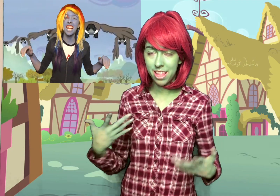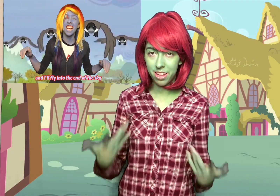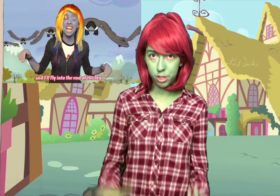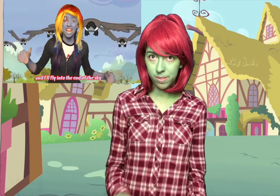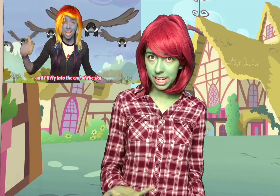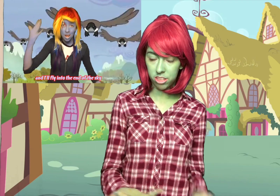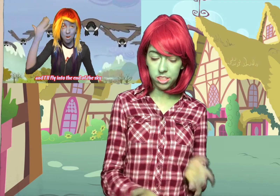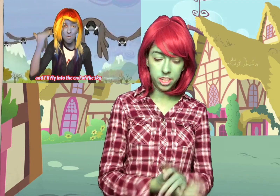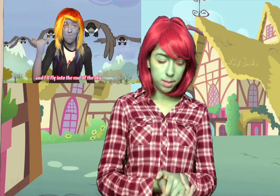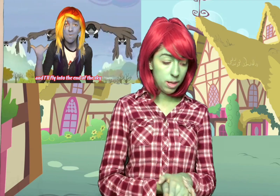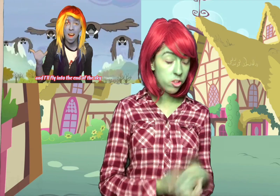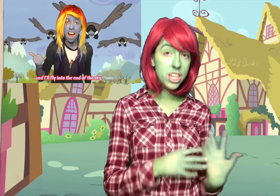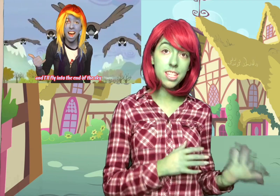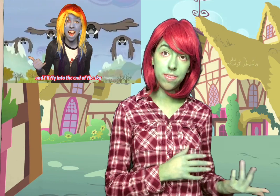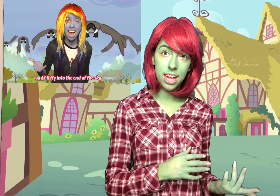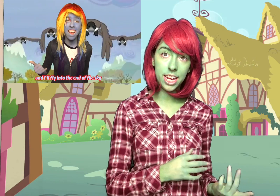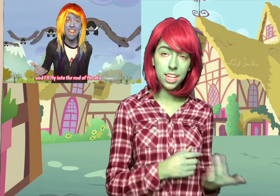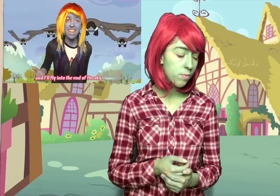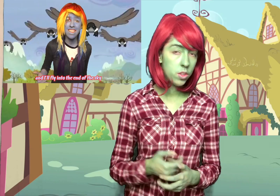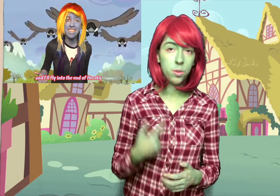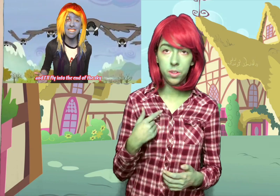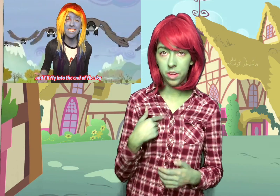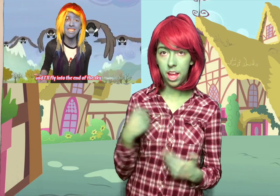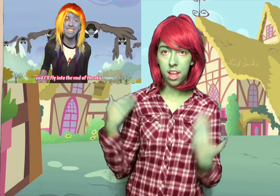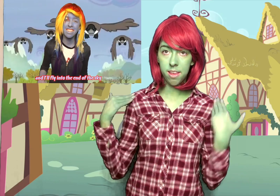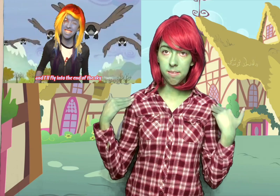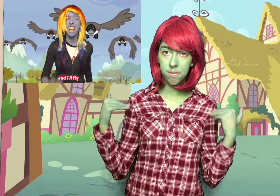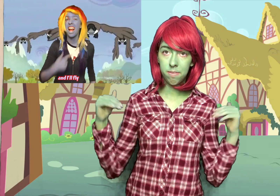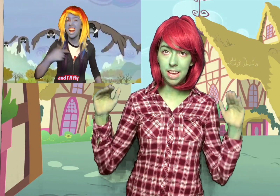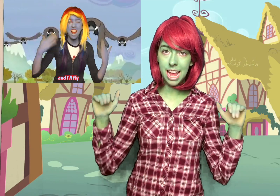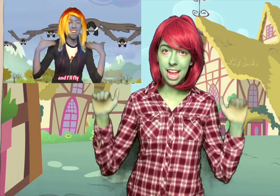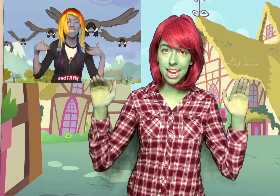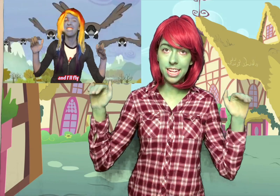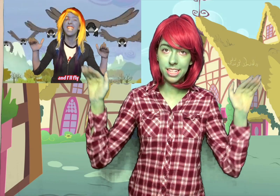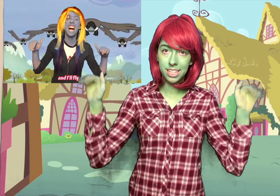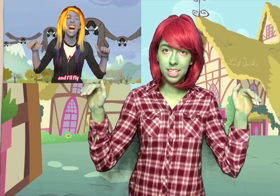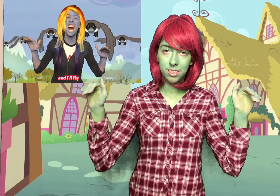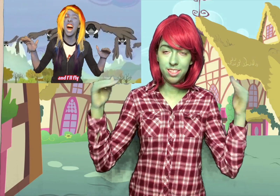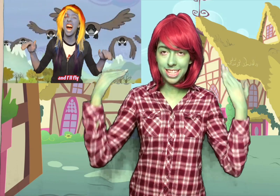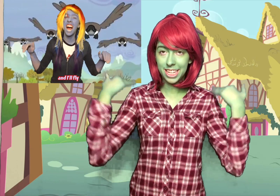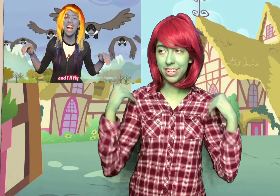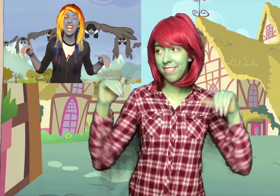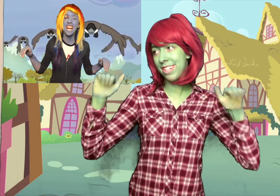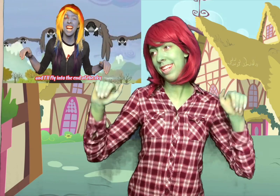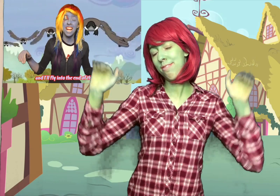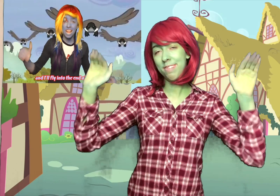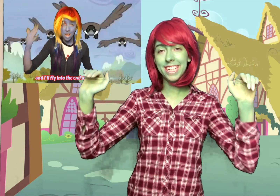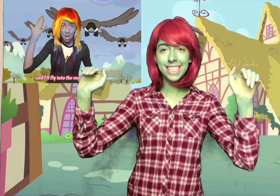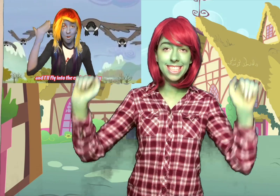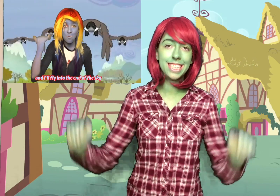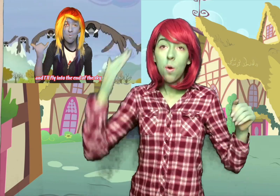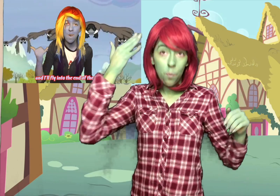thought she was actually talking about she is flying so you know i fly just like you're giving yourself wings